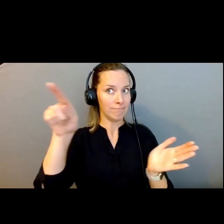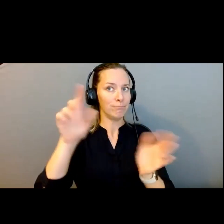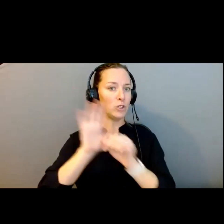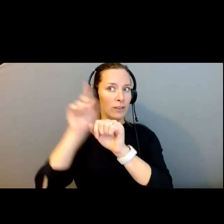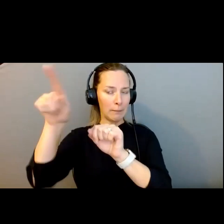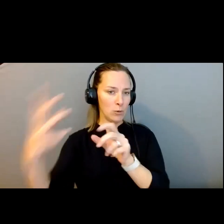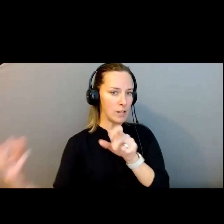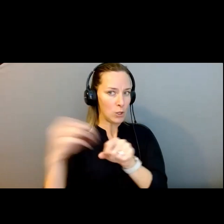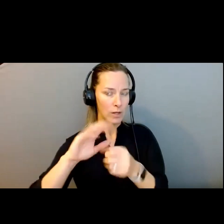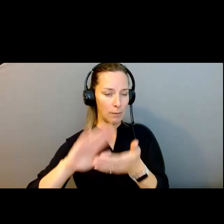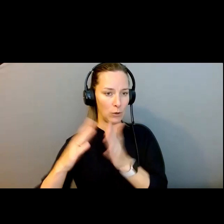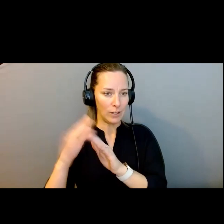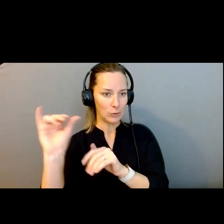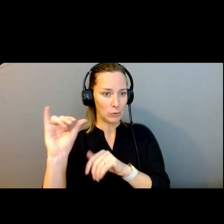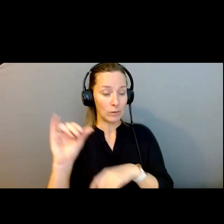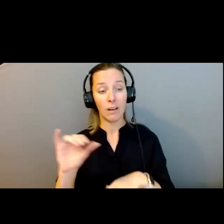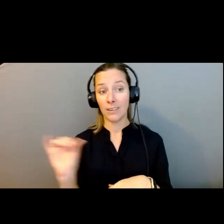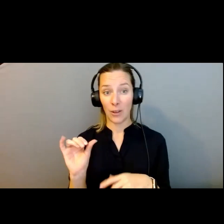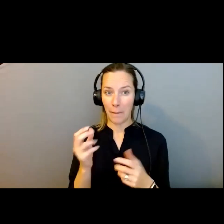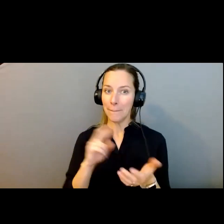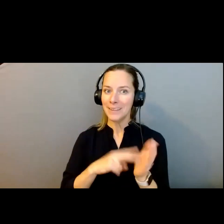It also means that there's more opportunities to participate in research.